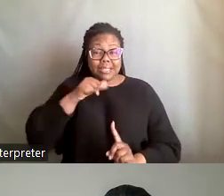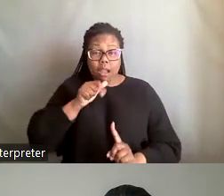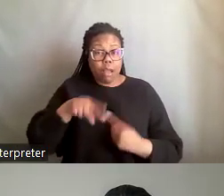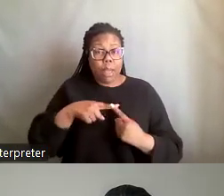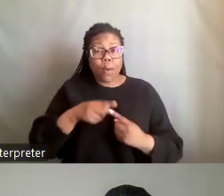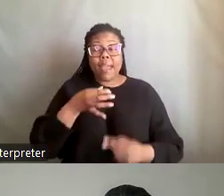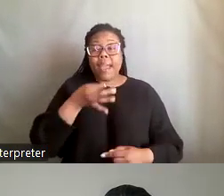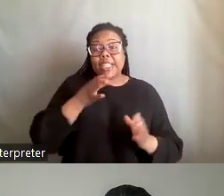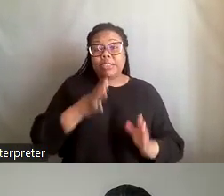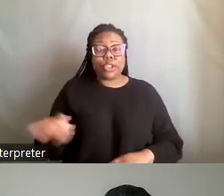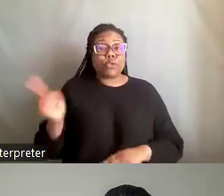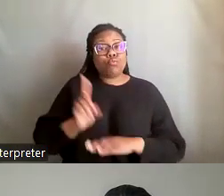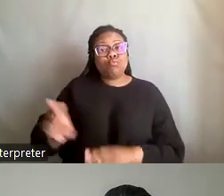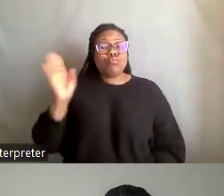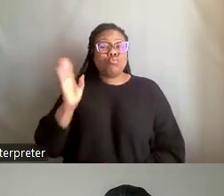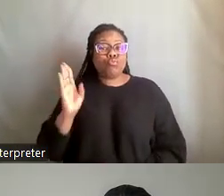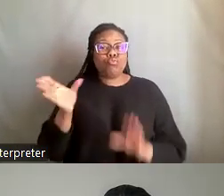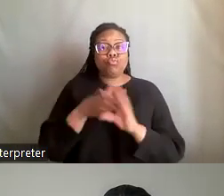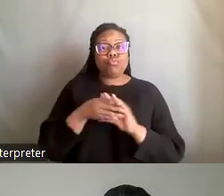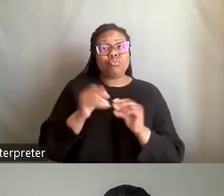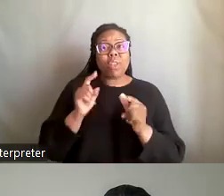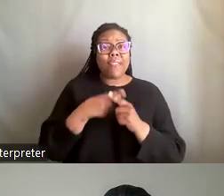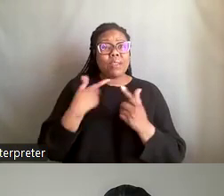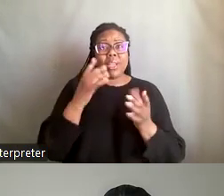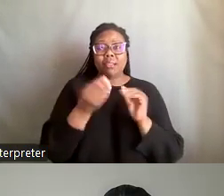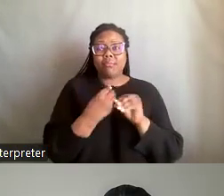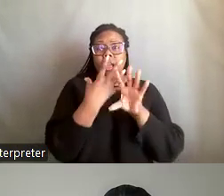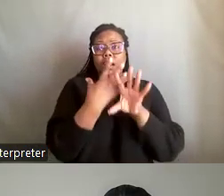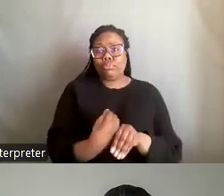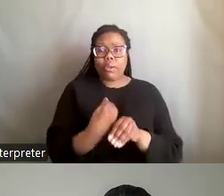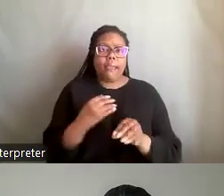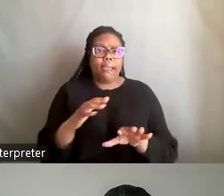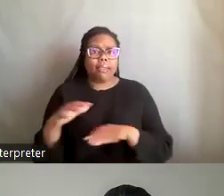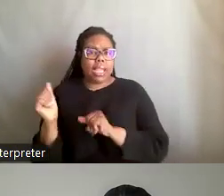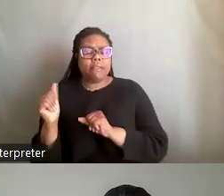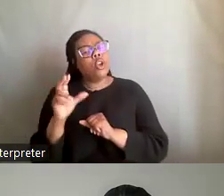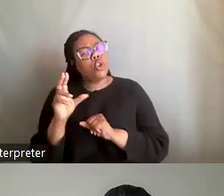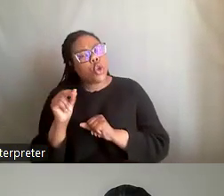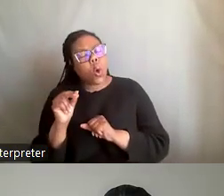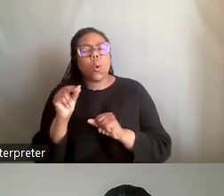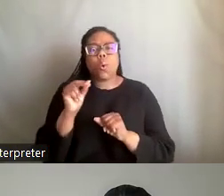from experts and then we'll go back to our day. But that we' re going to have time for everyone to think about what